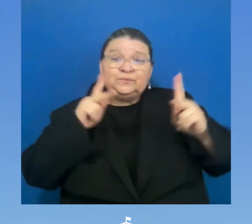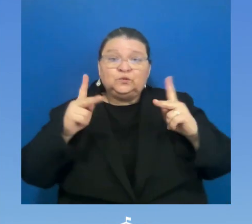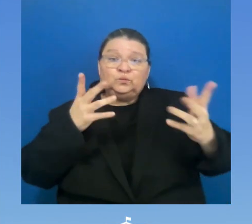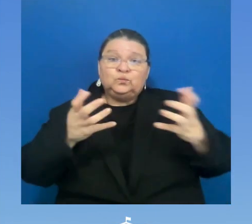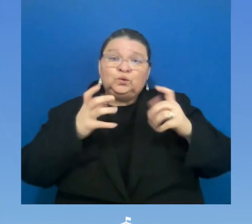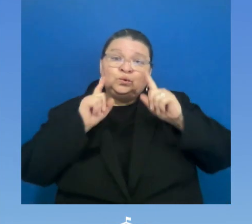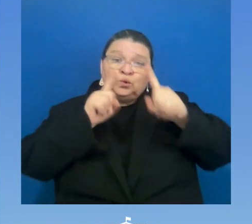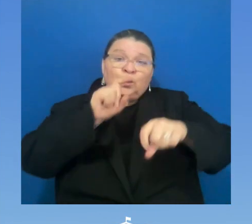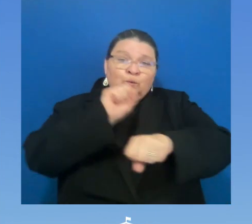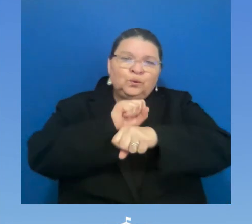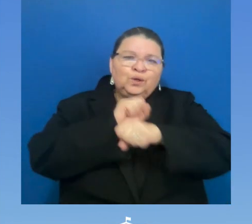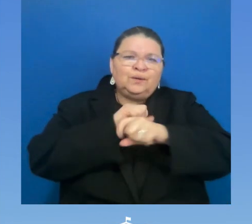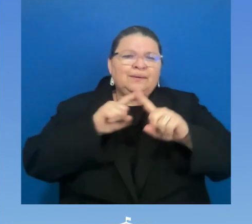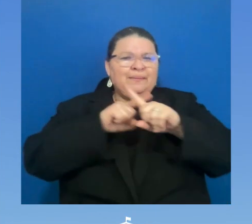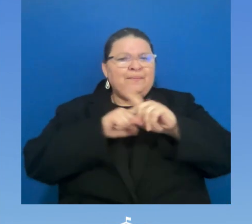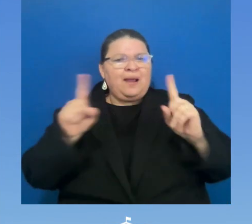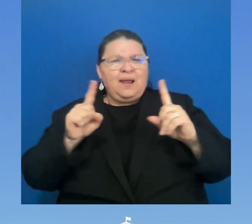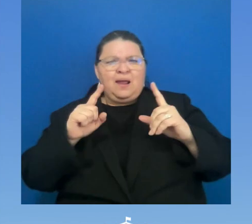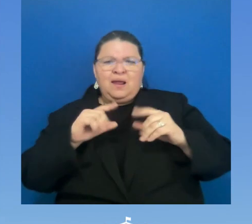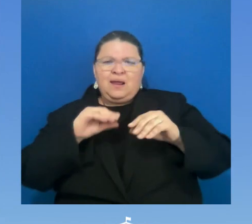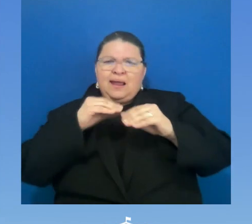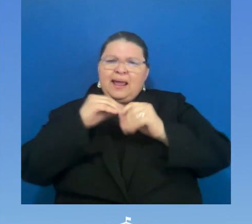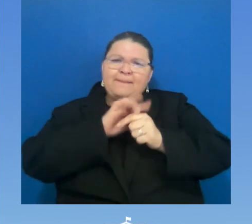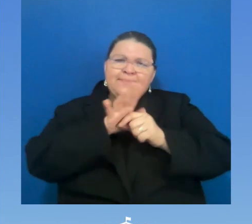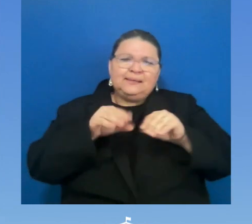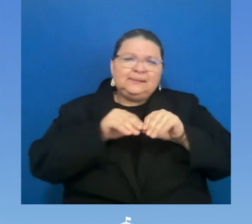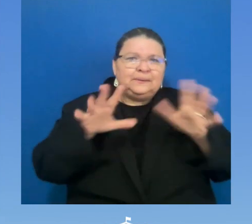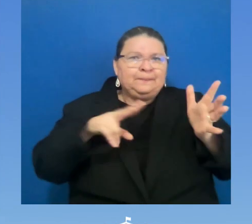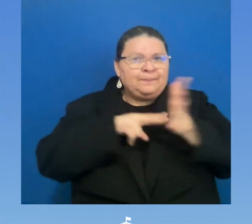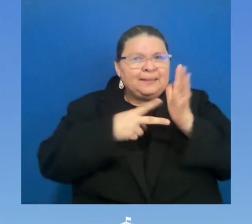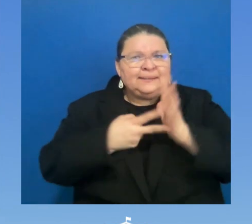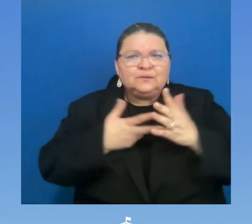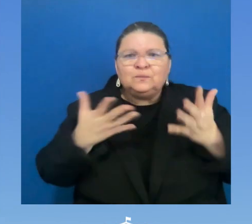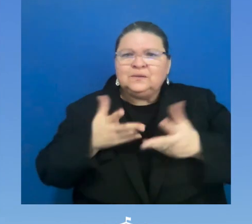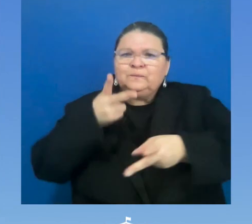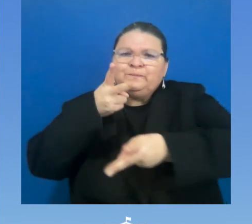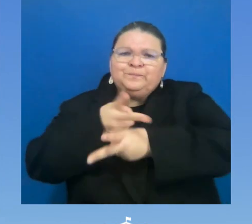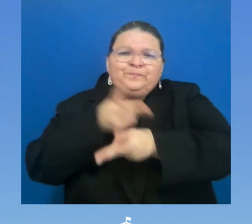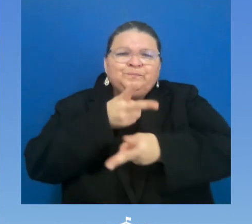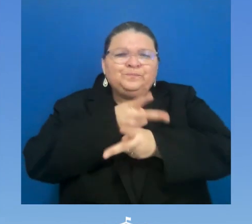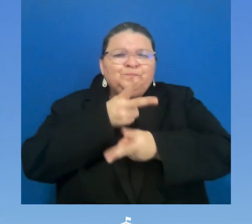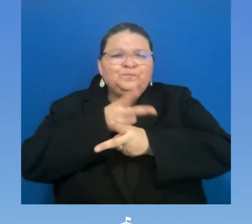their child care situation, their family situation. And so I'm just curious your perspective